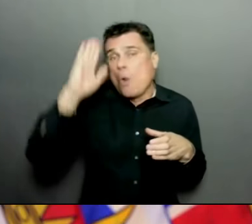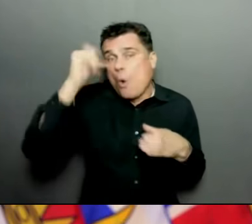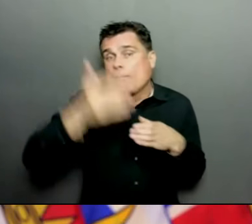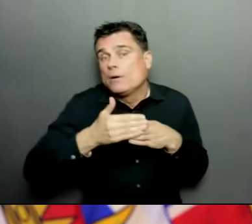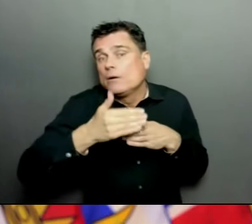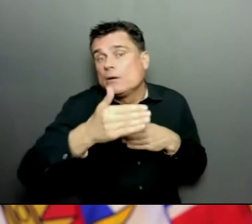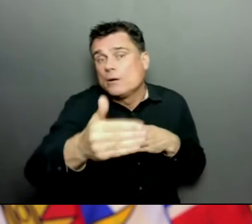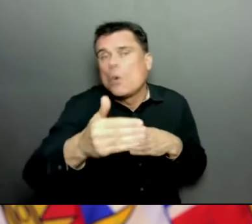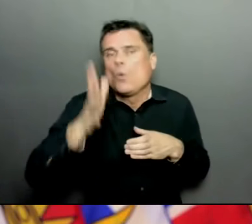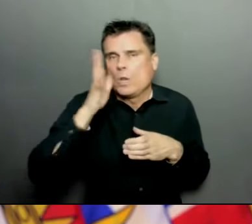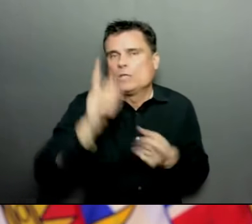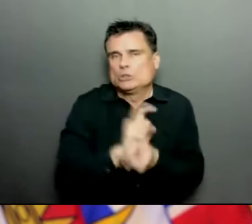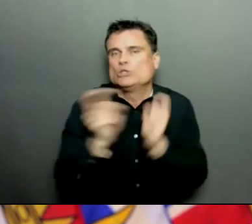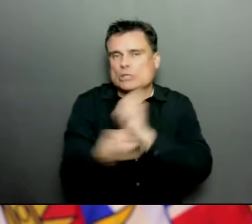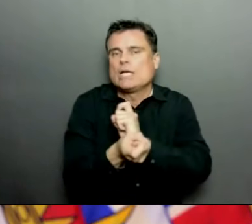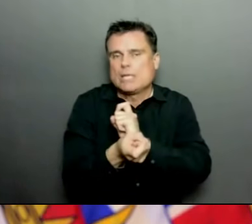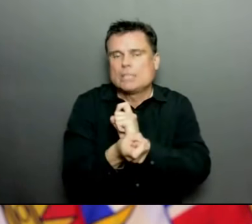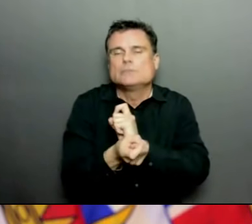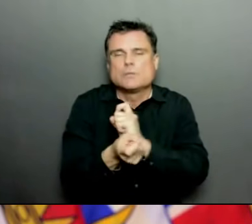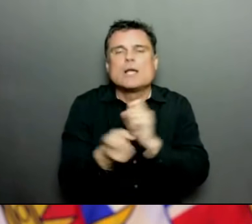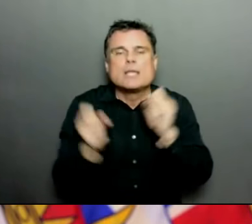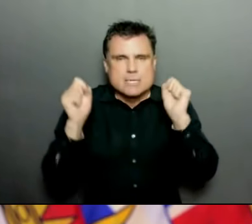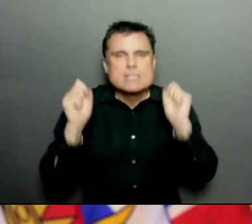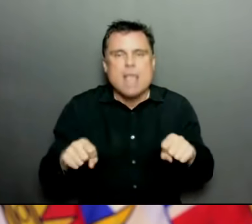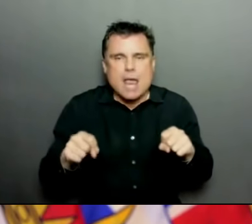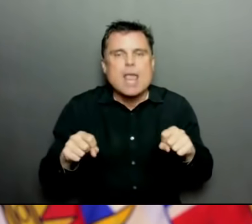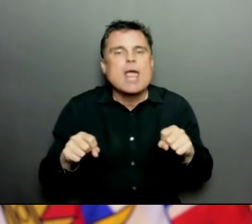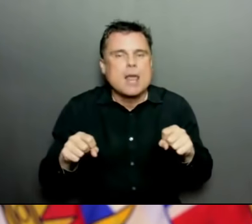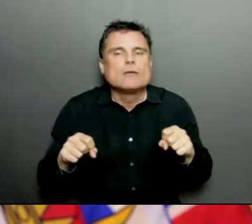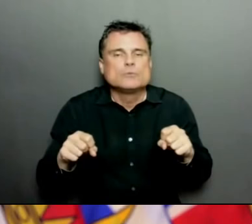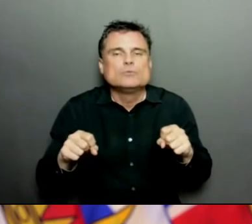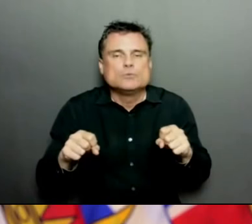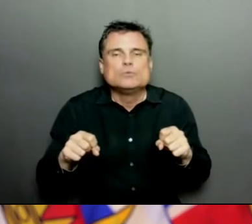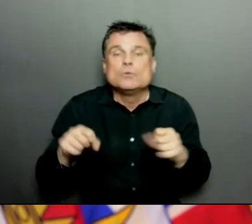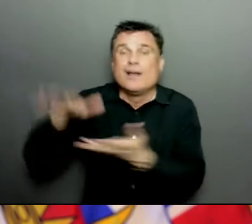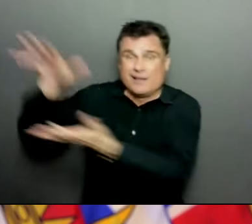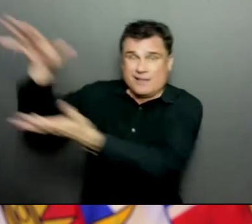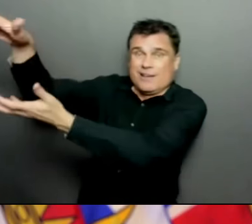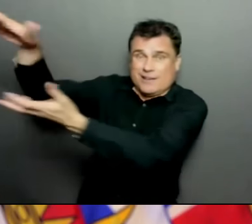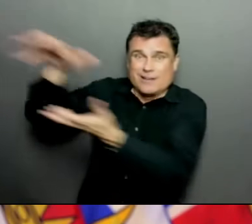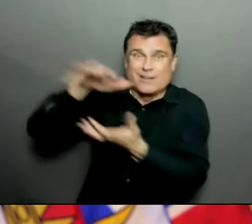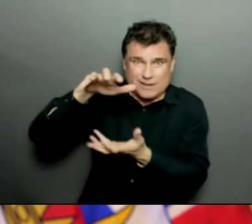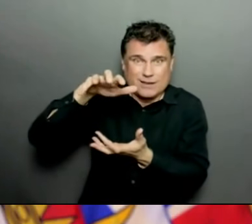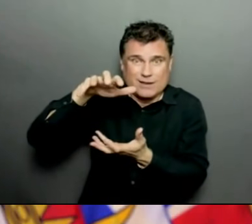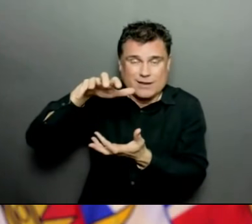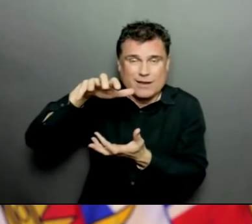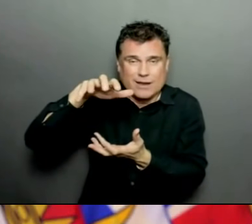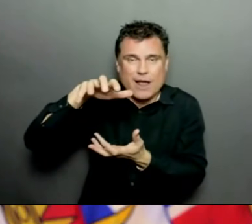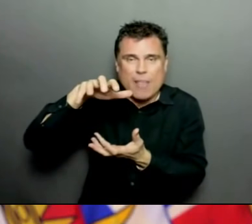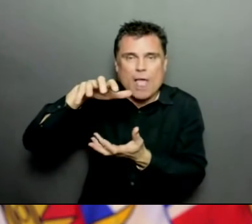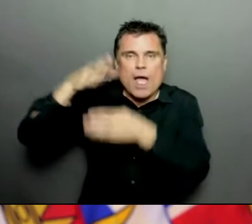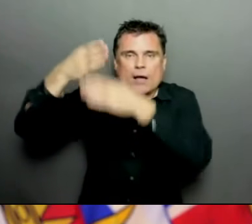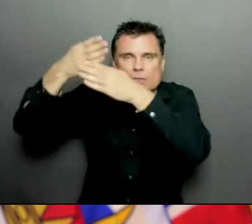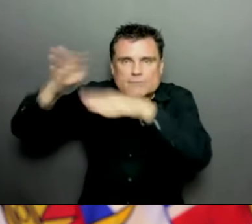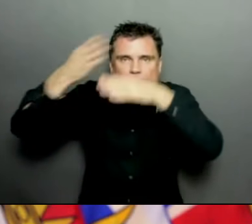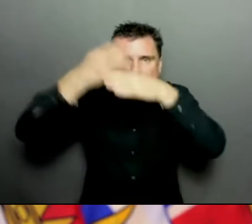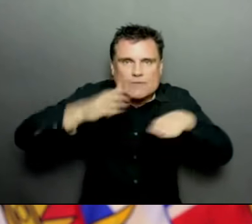staff at the homes. So right now, this week, at least today and tomorrow, the immunization clinics that will be